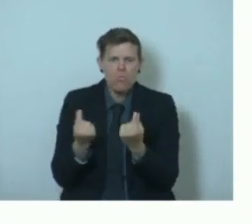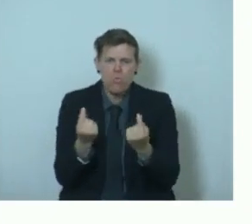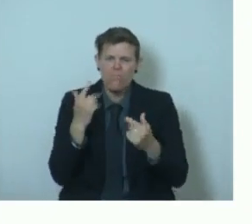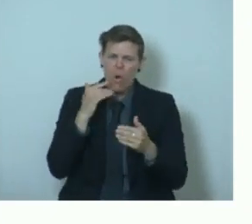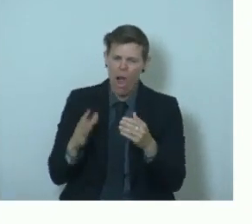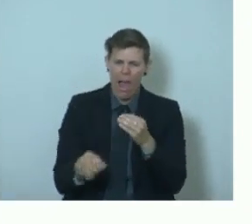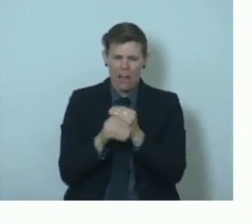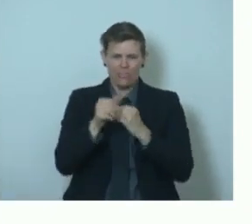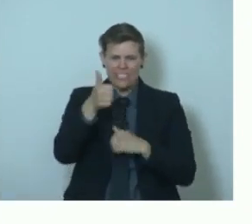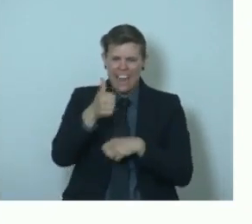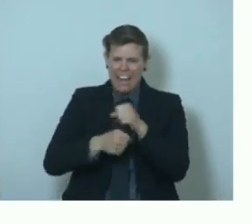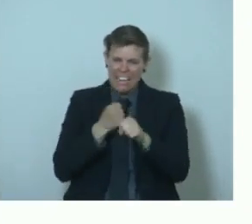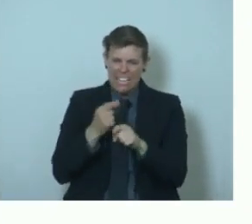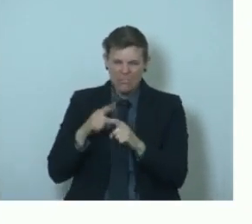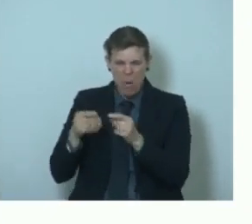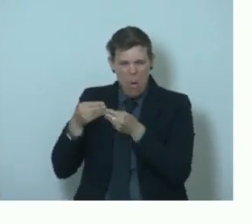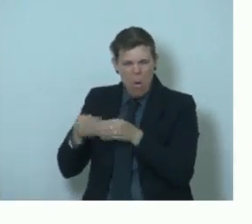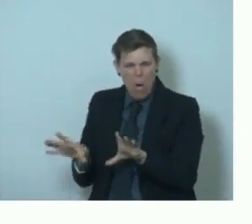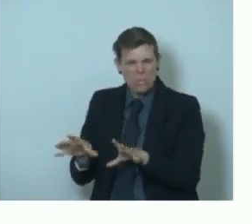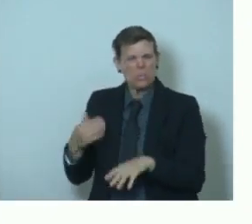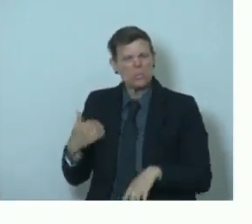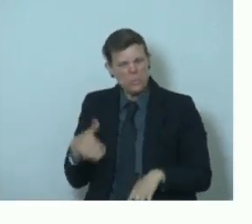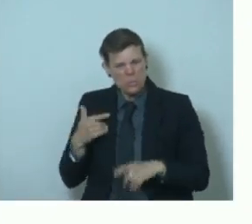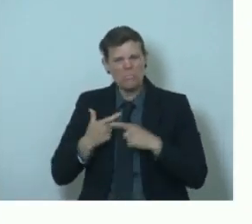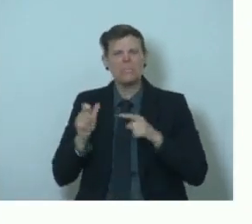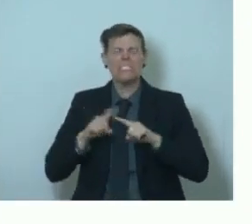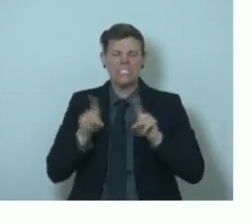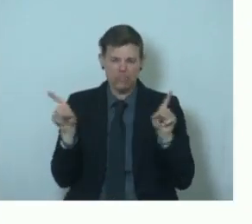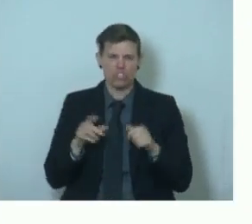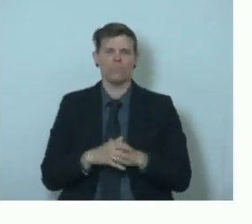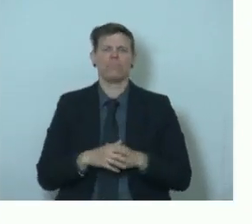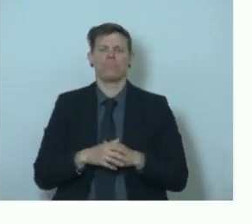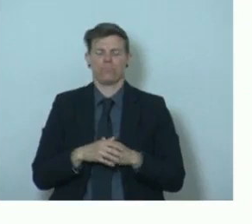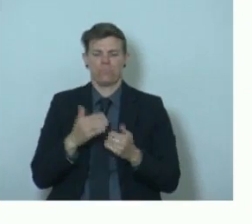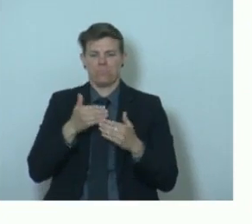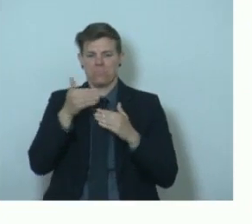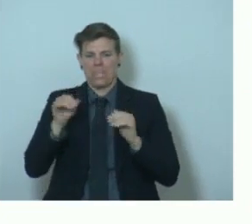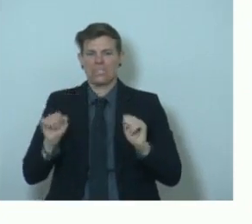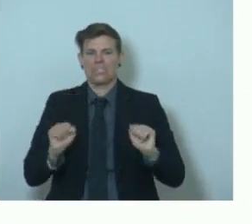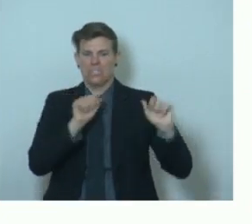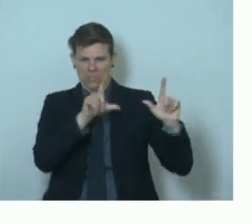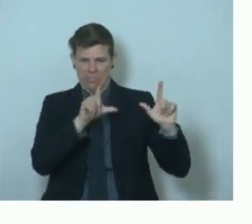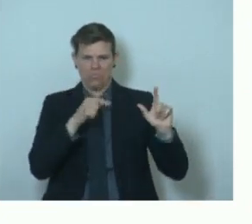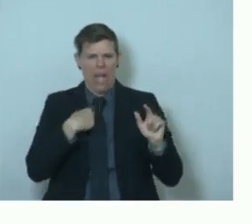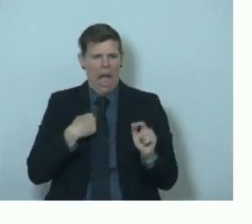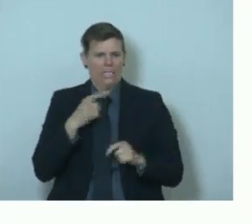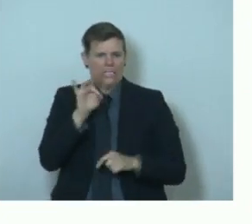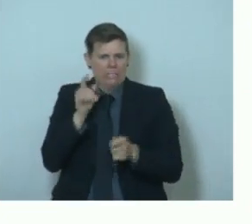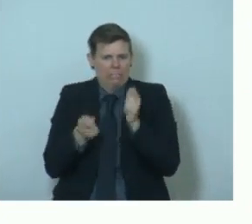THINK ABOUT WHAT EACH OF US WOULD DO TO NEXT YEARS OF WHAT.